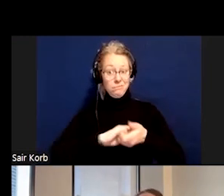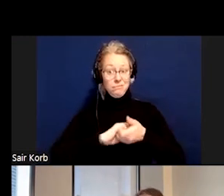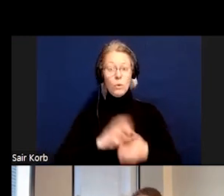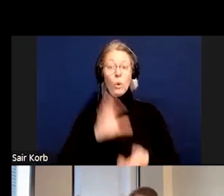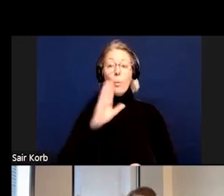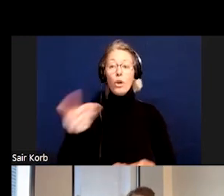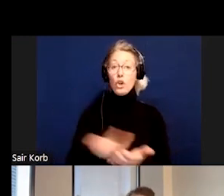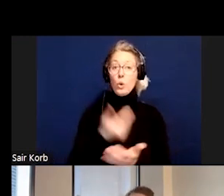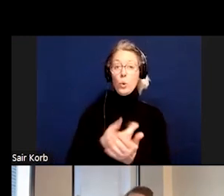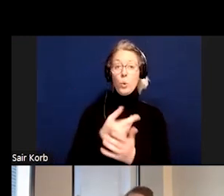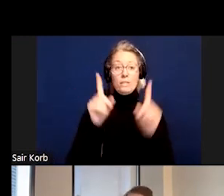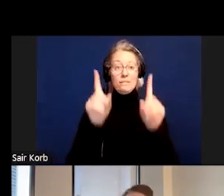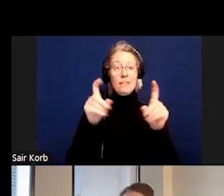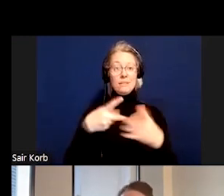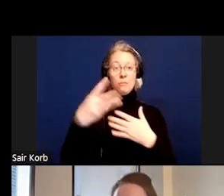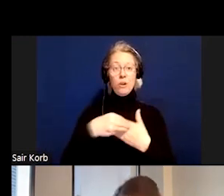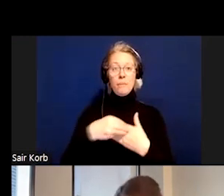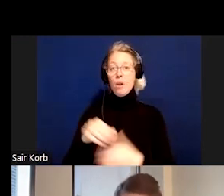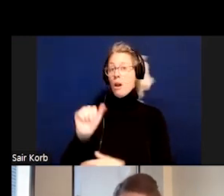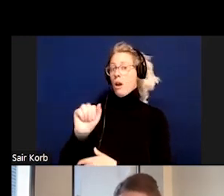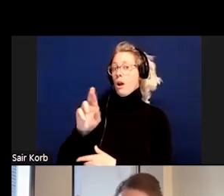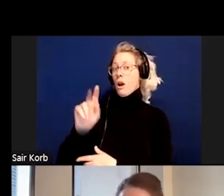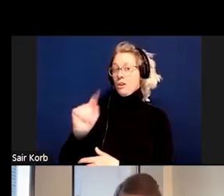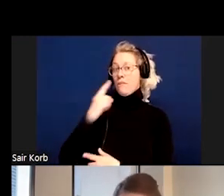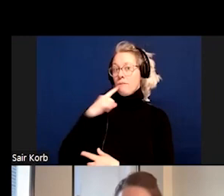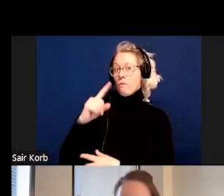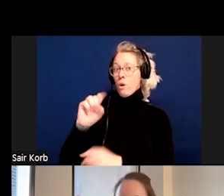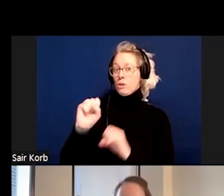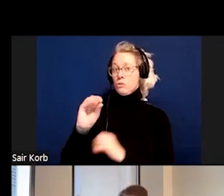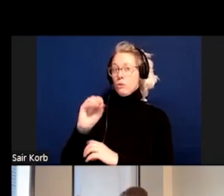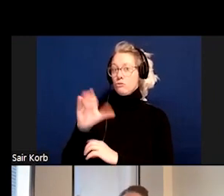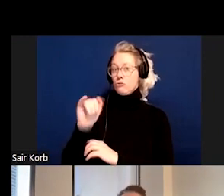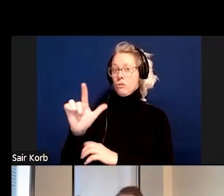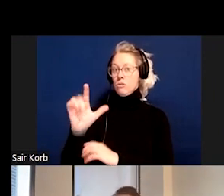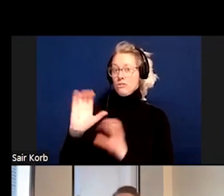Grant Program. I have no information as of right now about what that will look like.